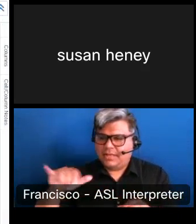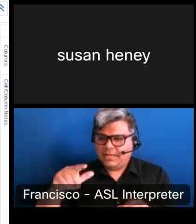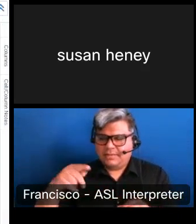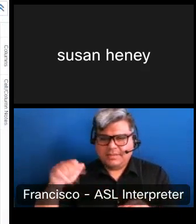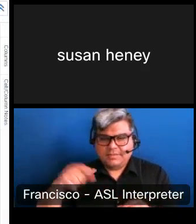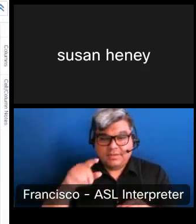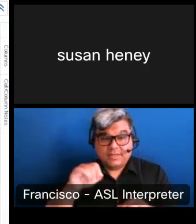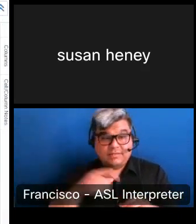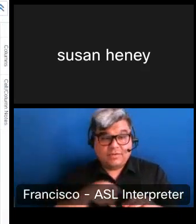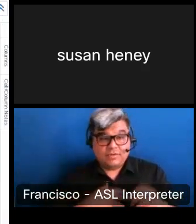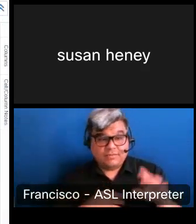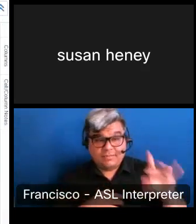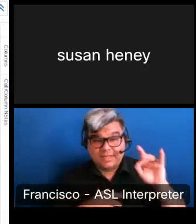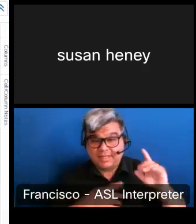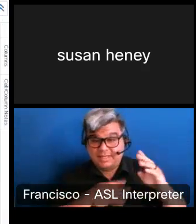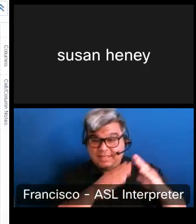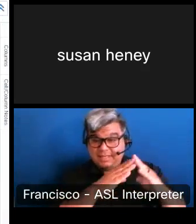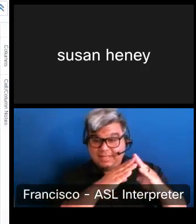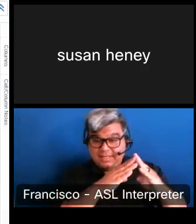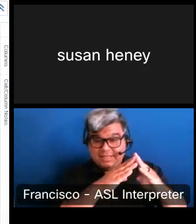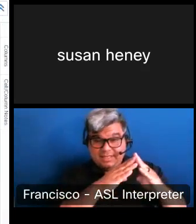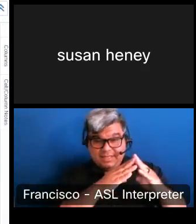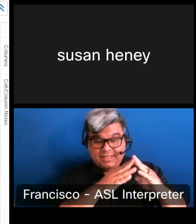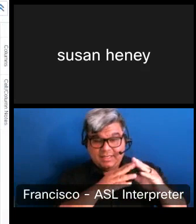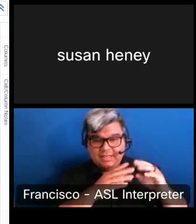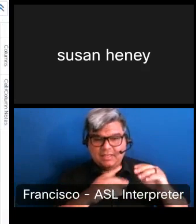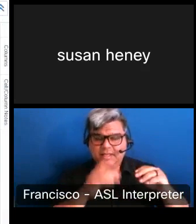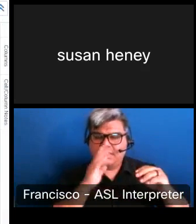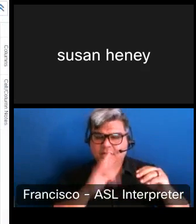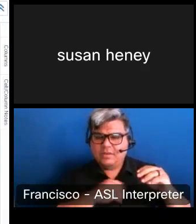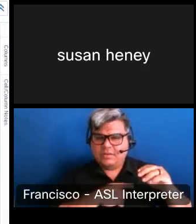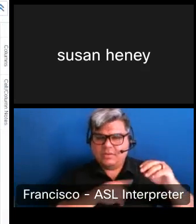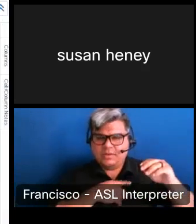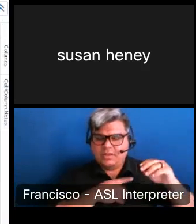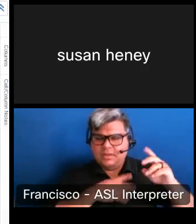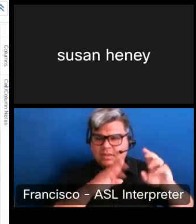it'll collapse the table listing and the filter view, but if you need to return it,